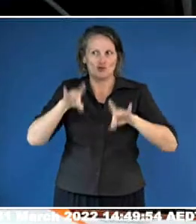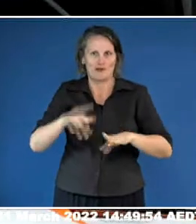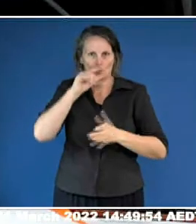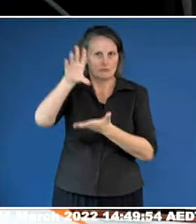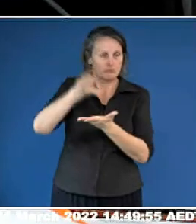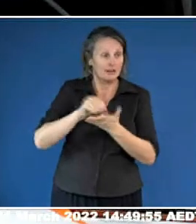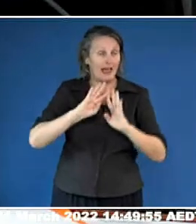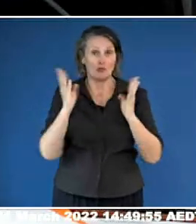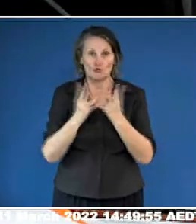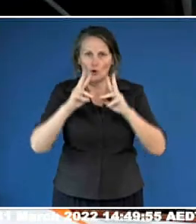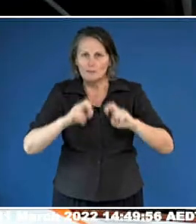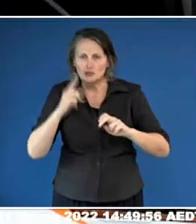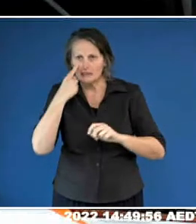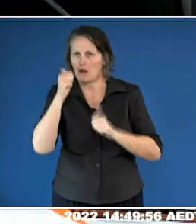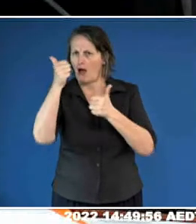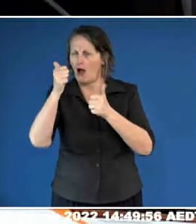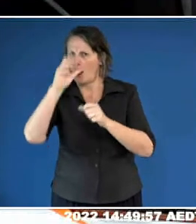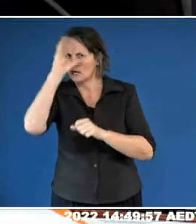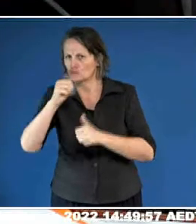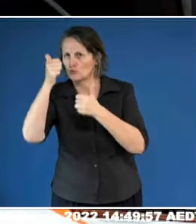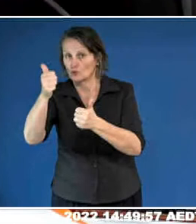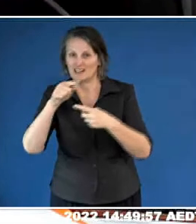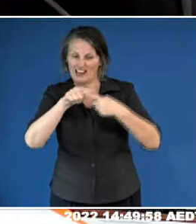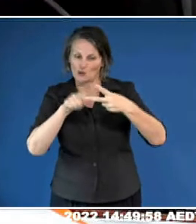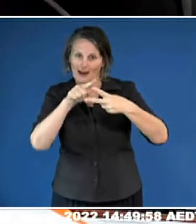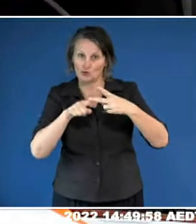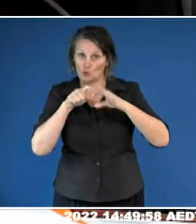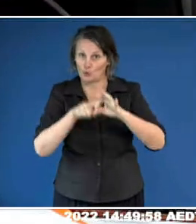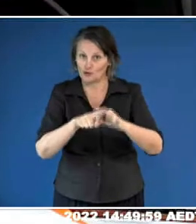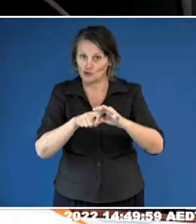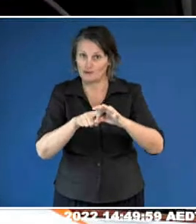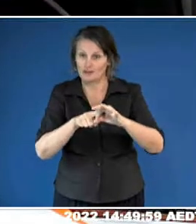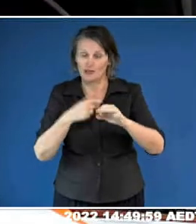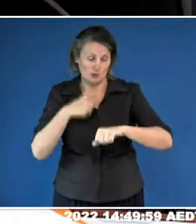different models. Can I do those two questions in one? I will try. Because I'm conscious of the time.